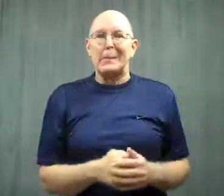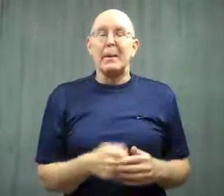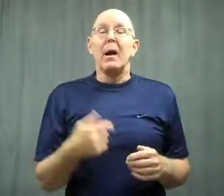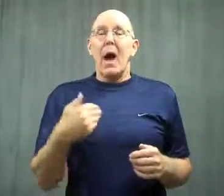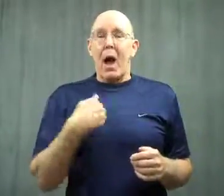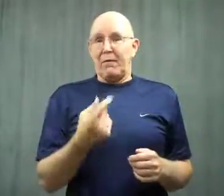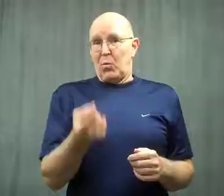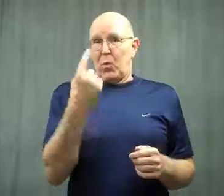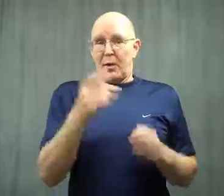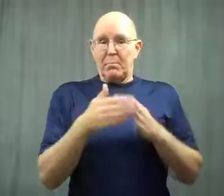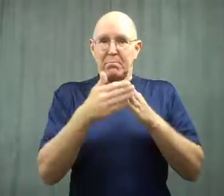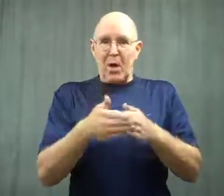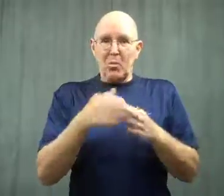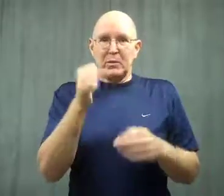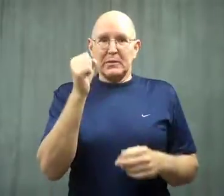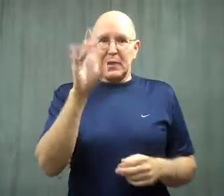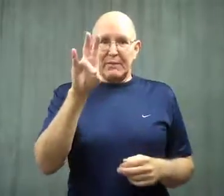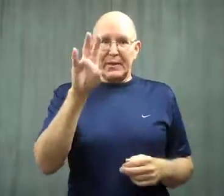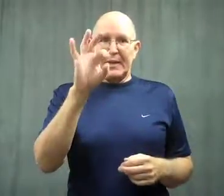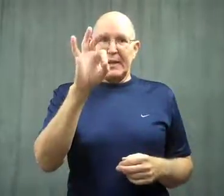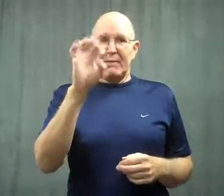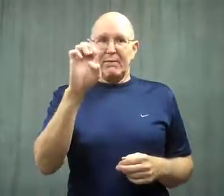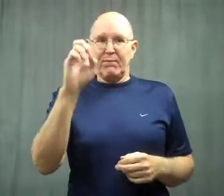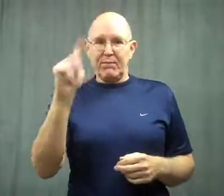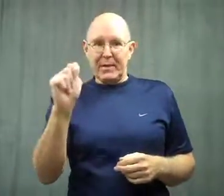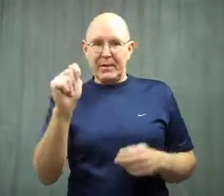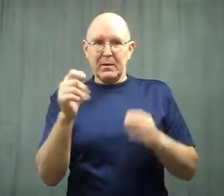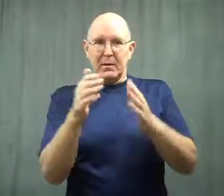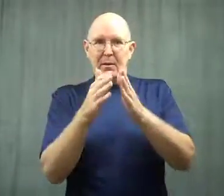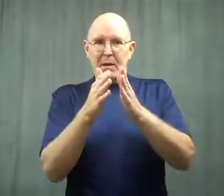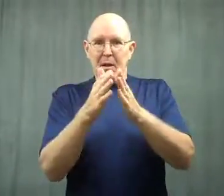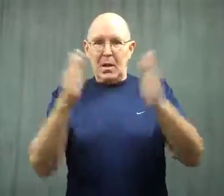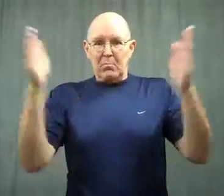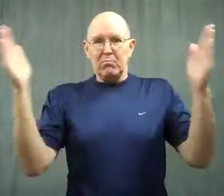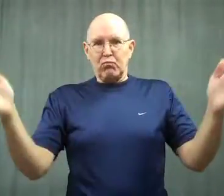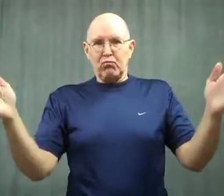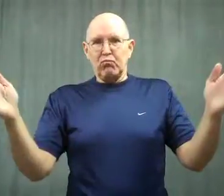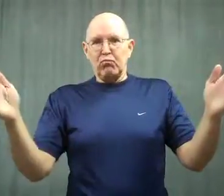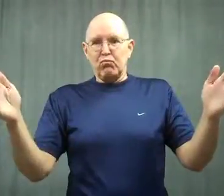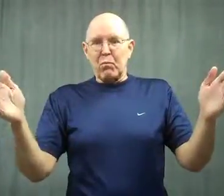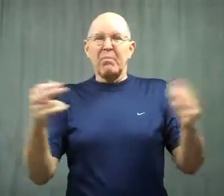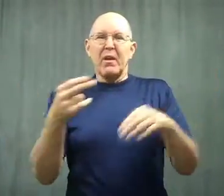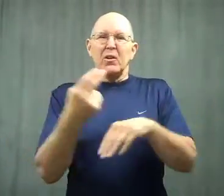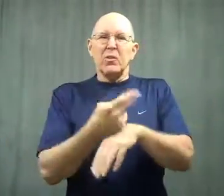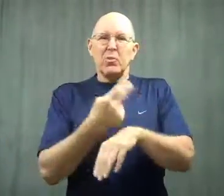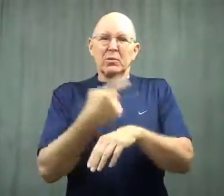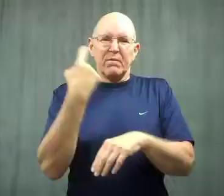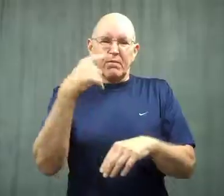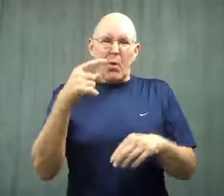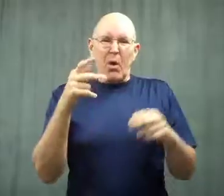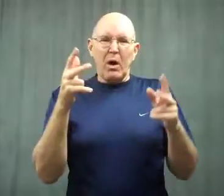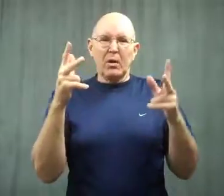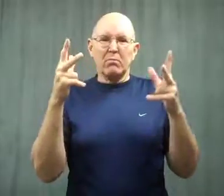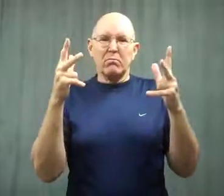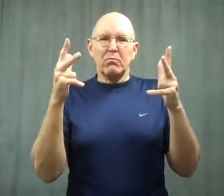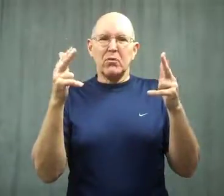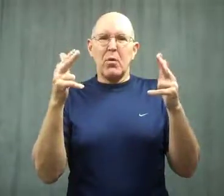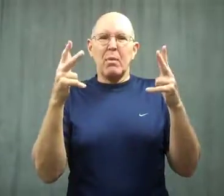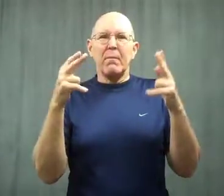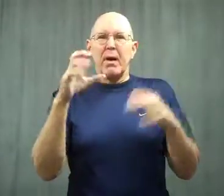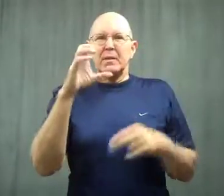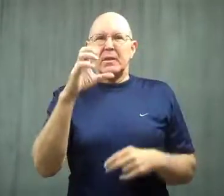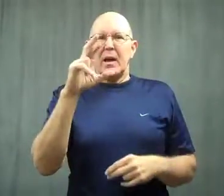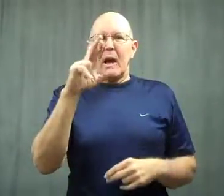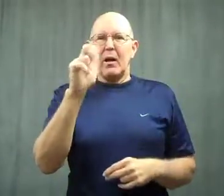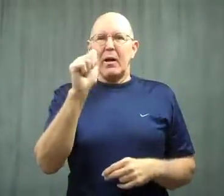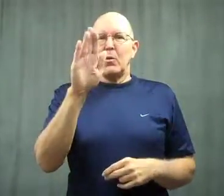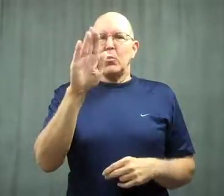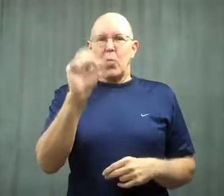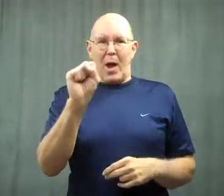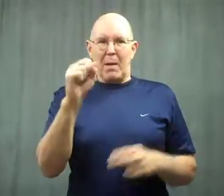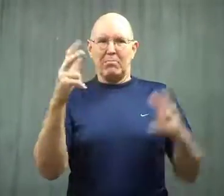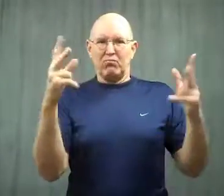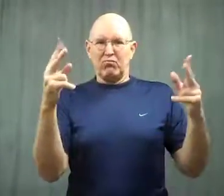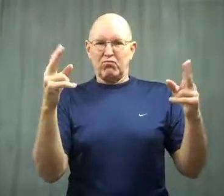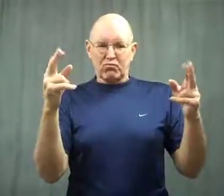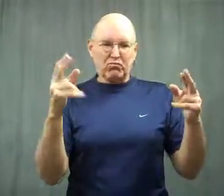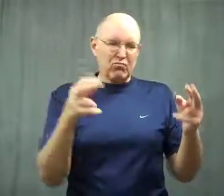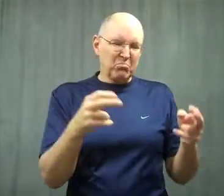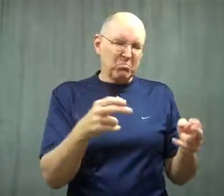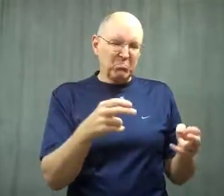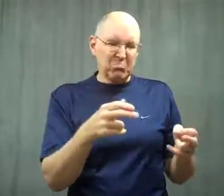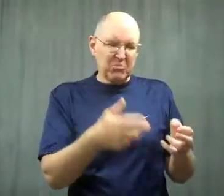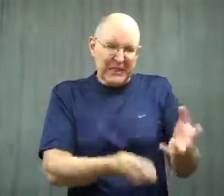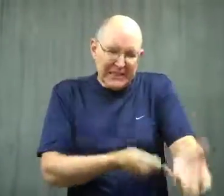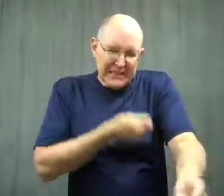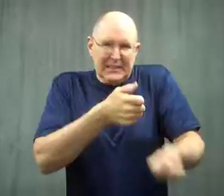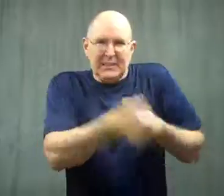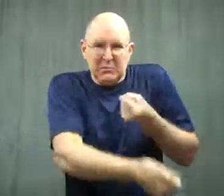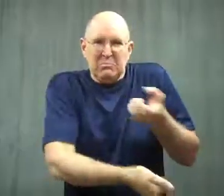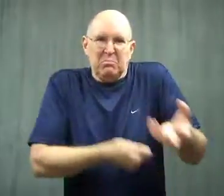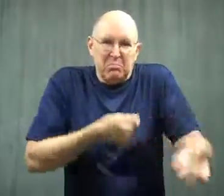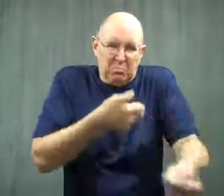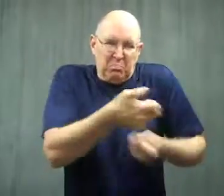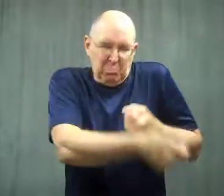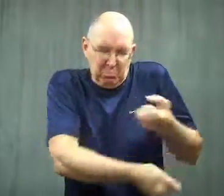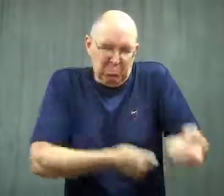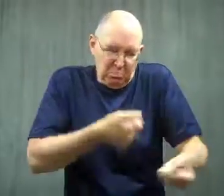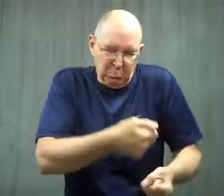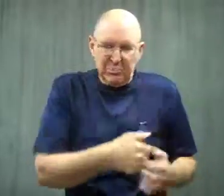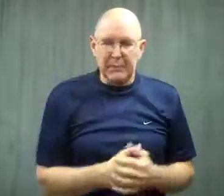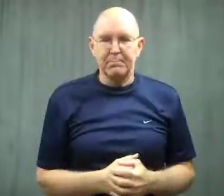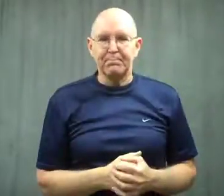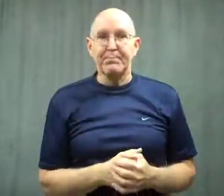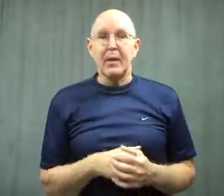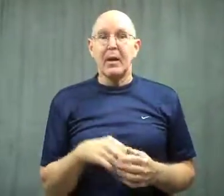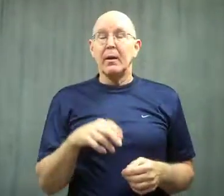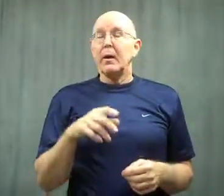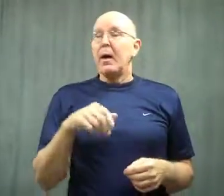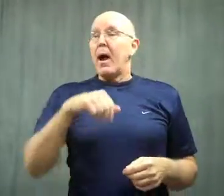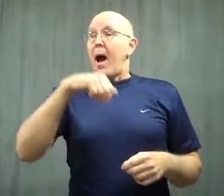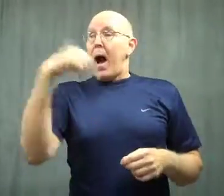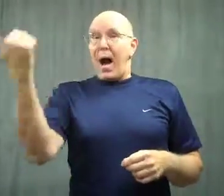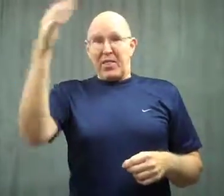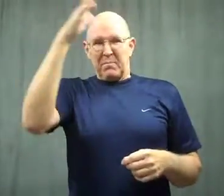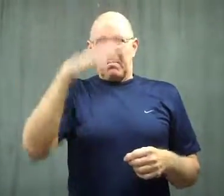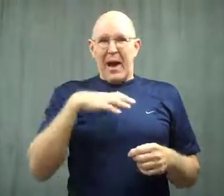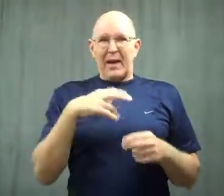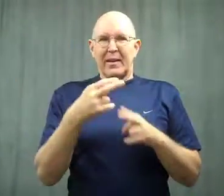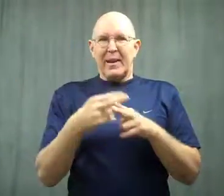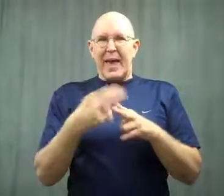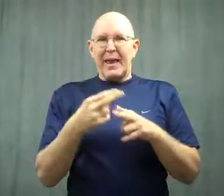One boat is a 17 footer used for hauling in crabs.